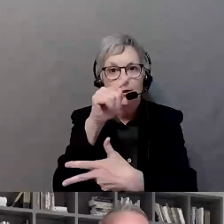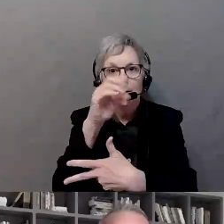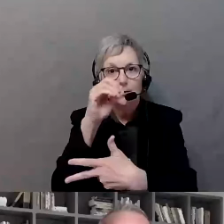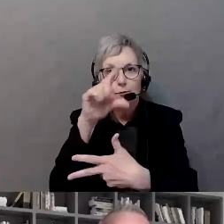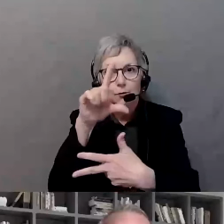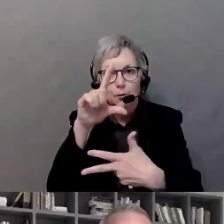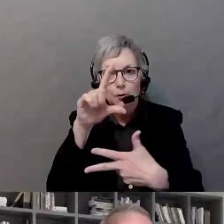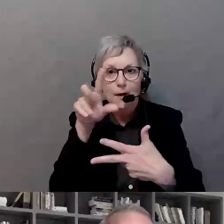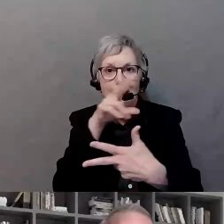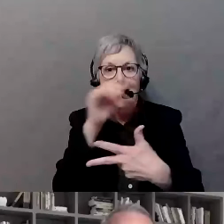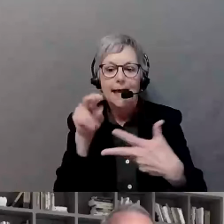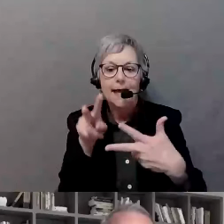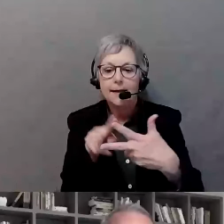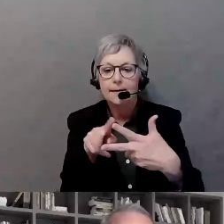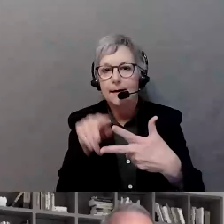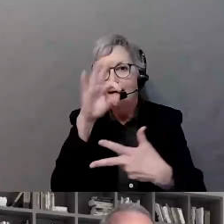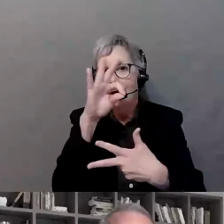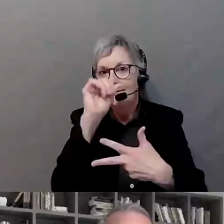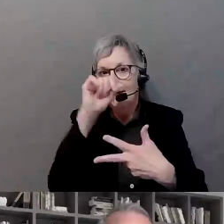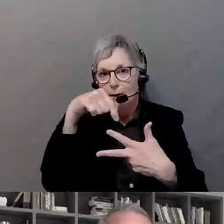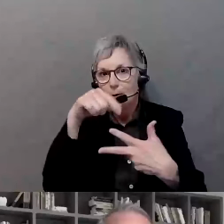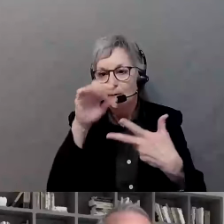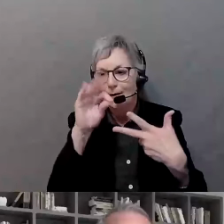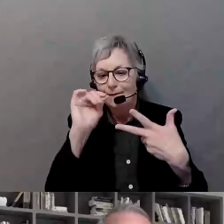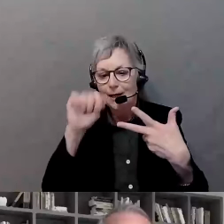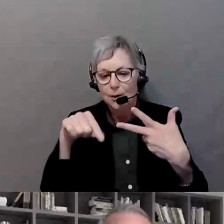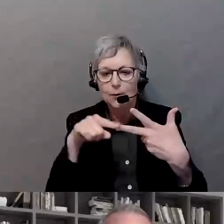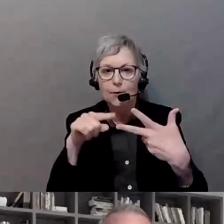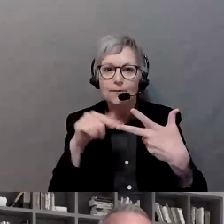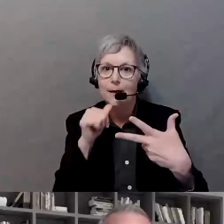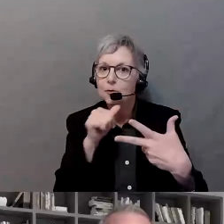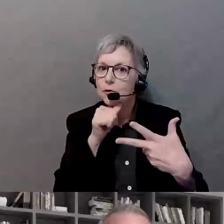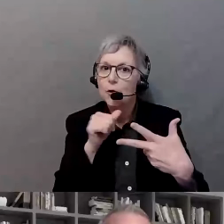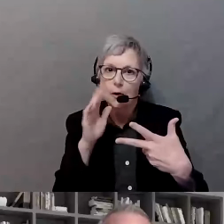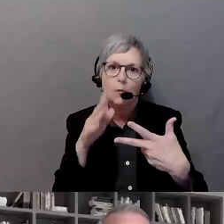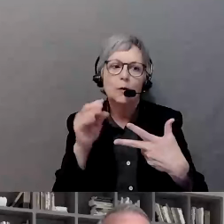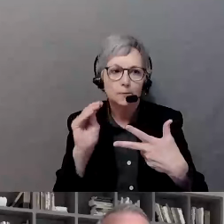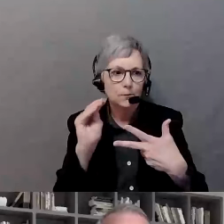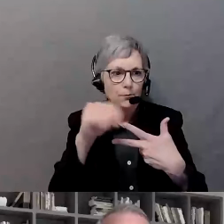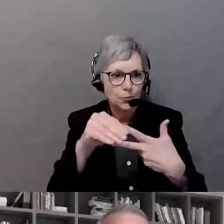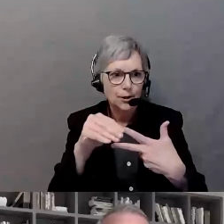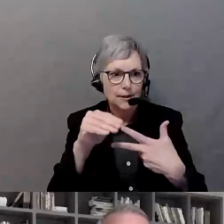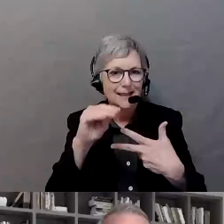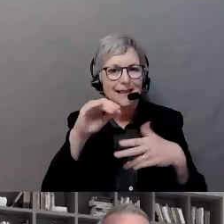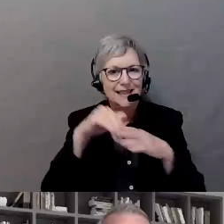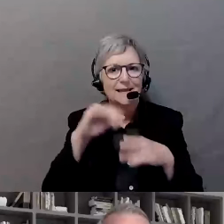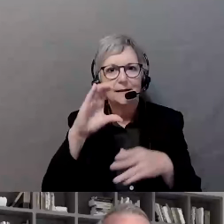TWO FROM ARIZONA ARE IN THE CHAT. KAREN, LET'S SEND OUT AN EMAIL